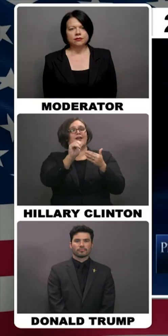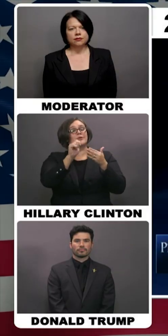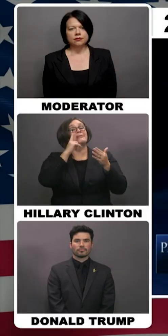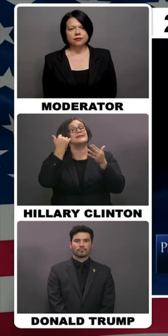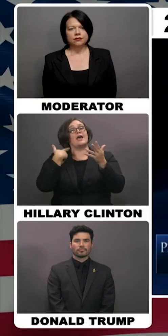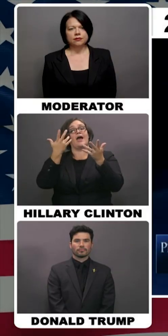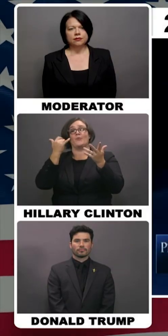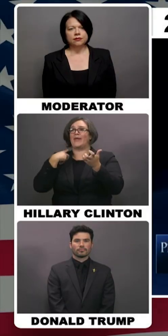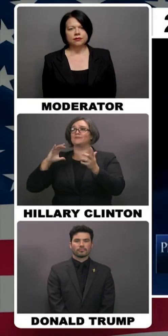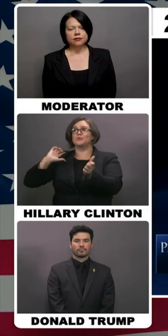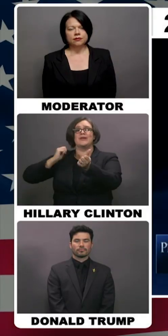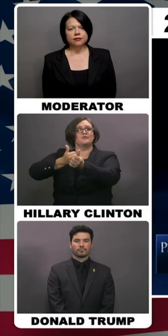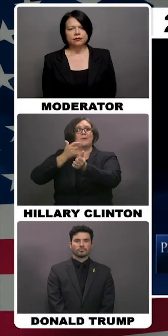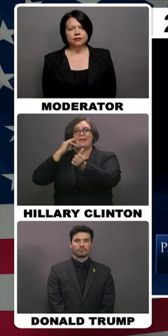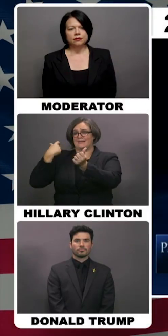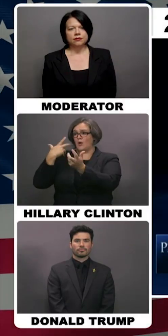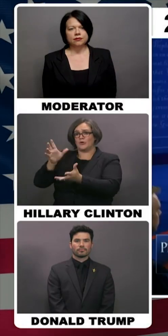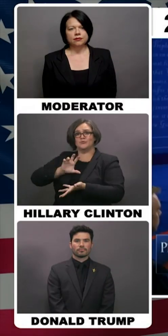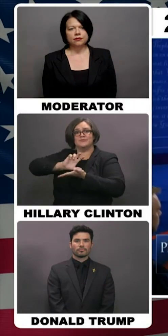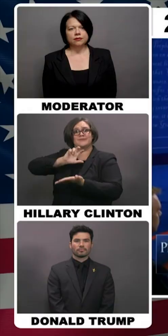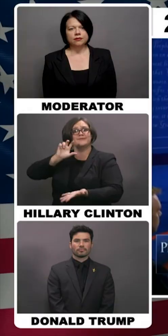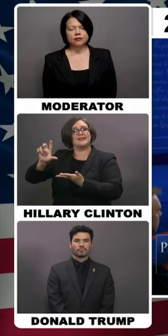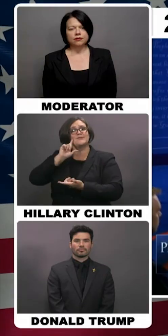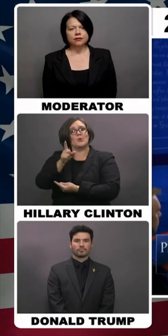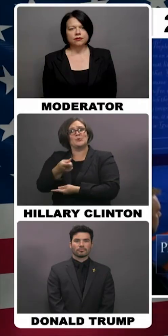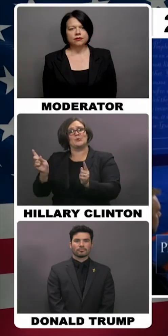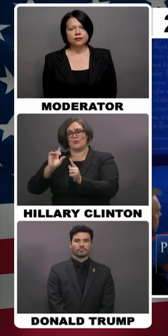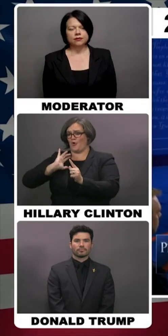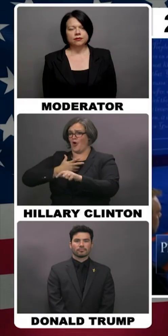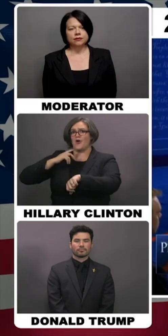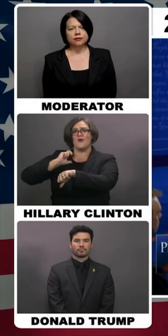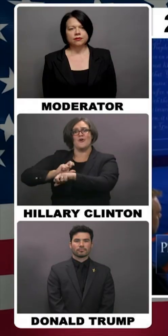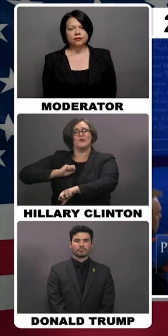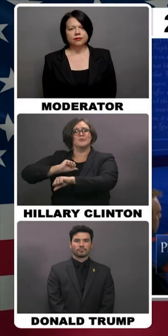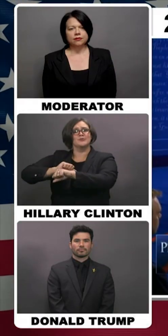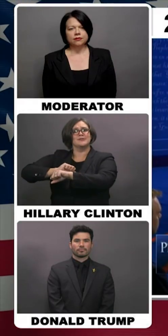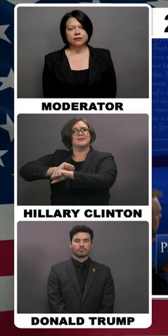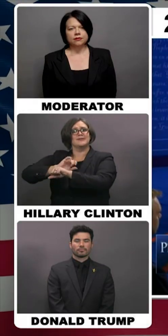I wanna invest in hardworking families. And I think it's been unfortunate,